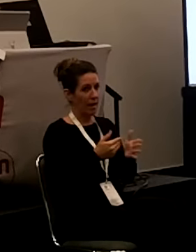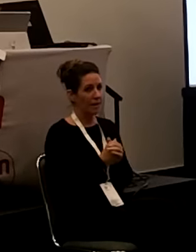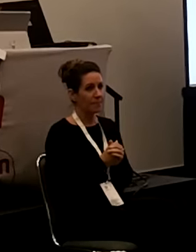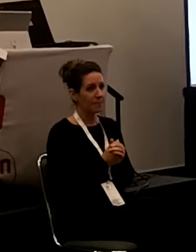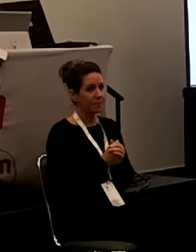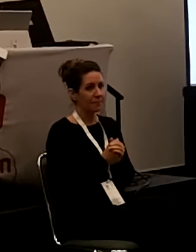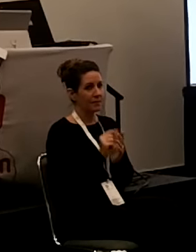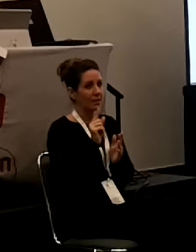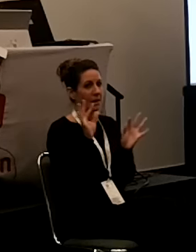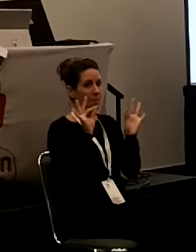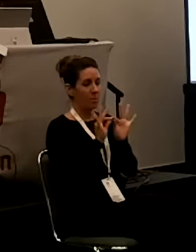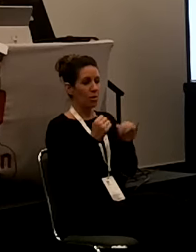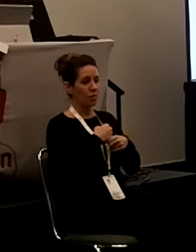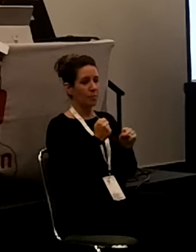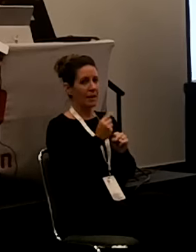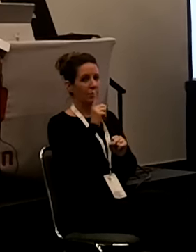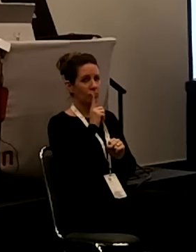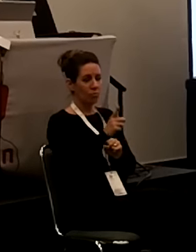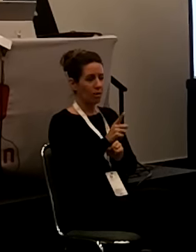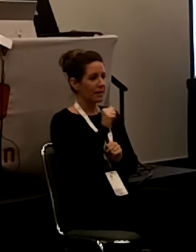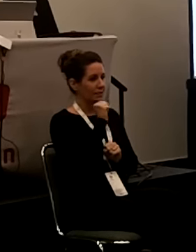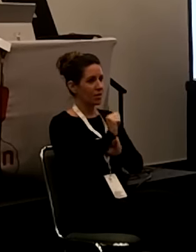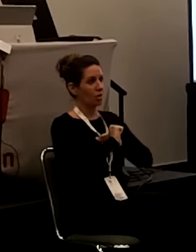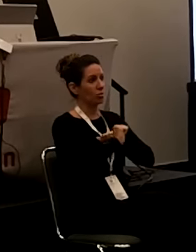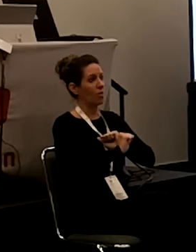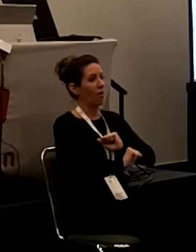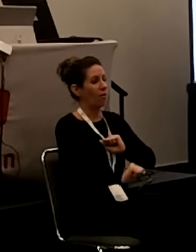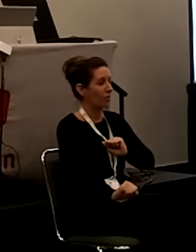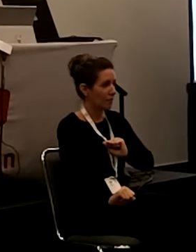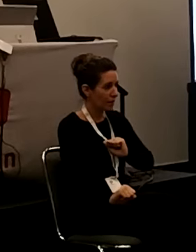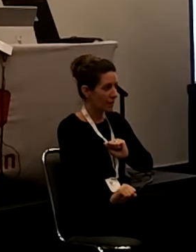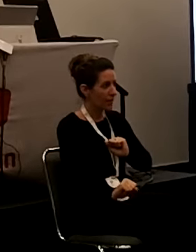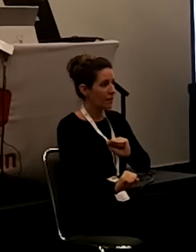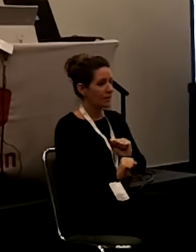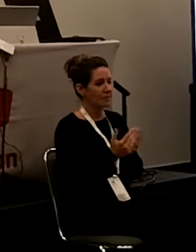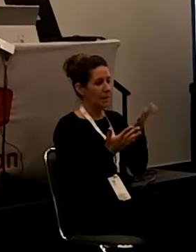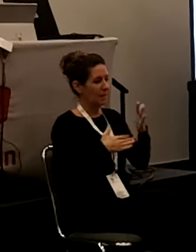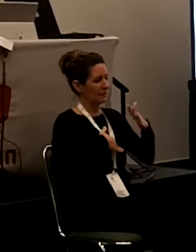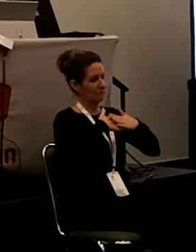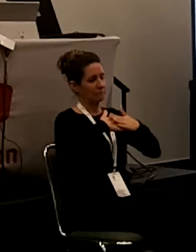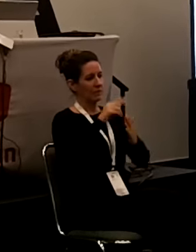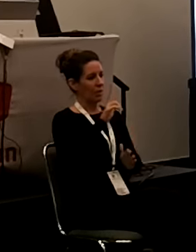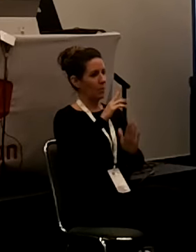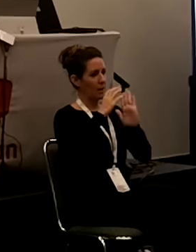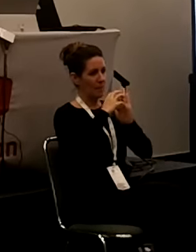Just make sure that it's not too long. I would keep it three paragraphs at the most.